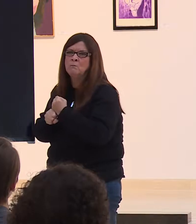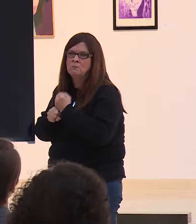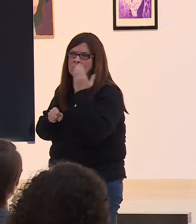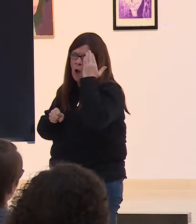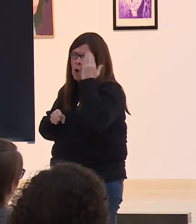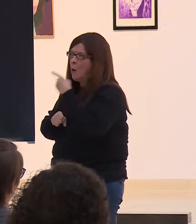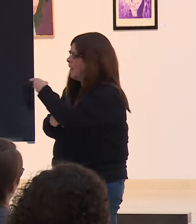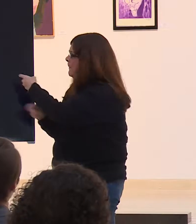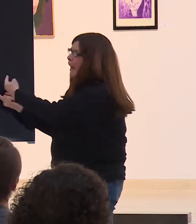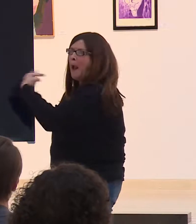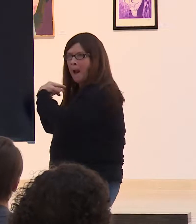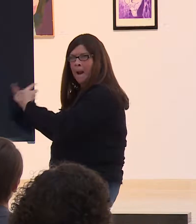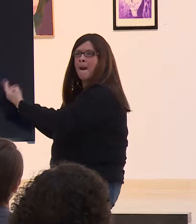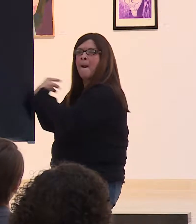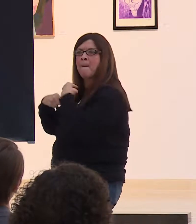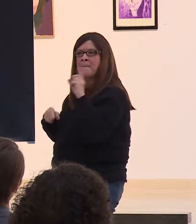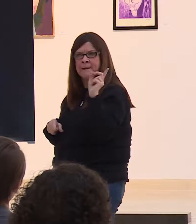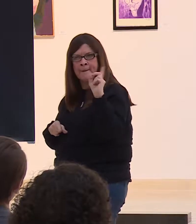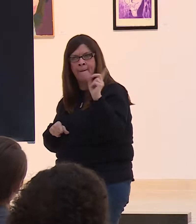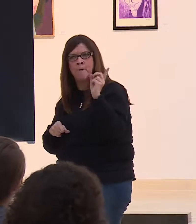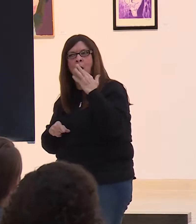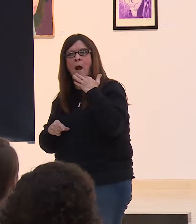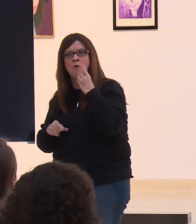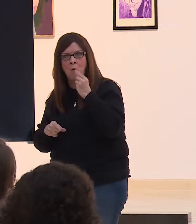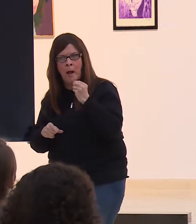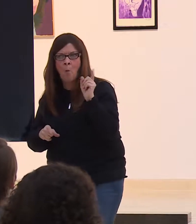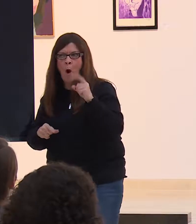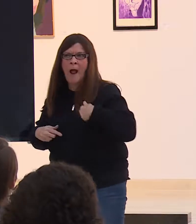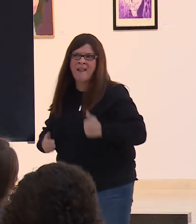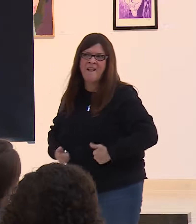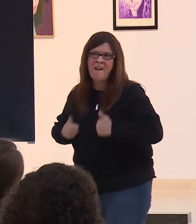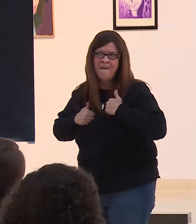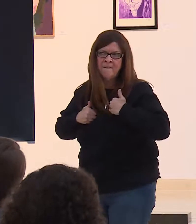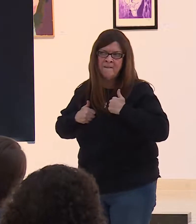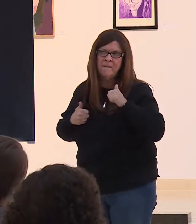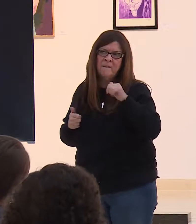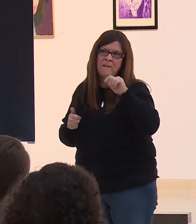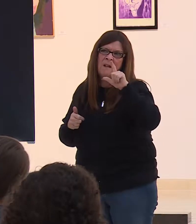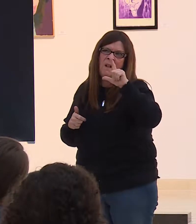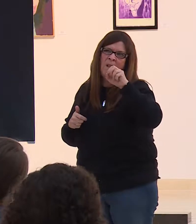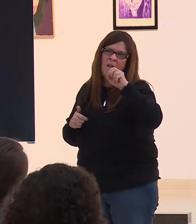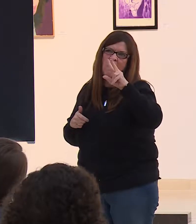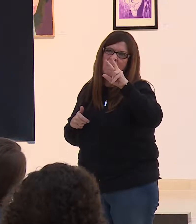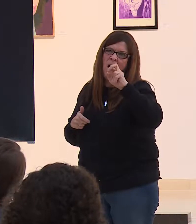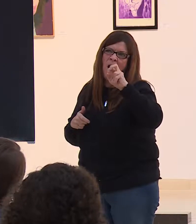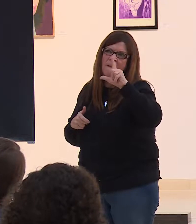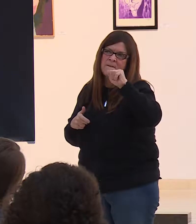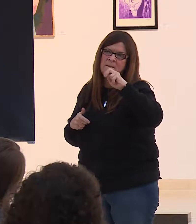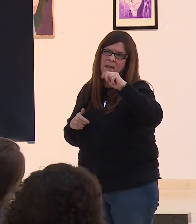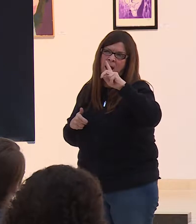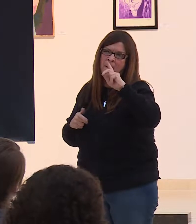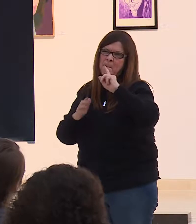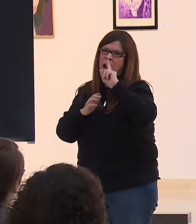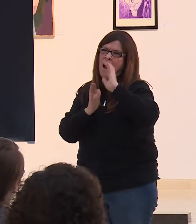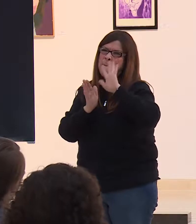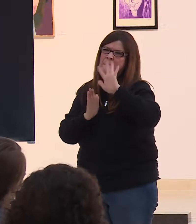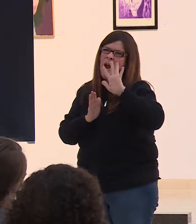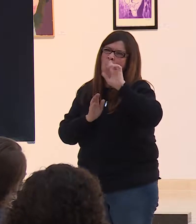So I have personally met him. We've been in touch for about 5 years. He's come to visit my hometown,